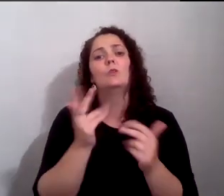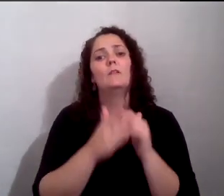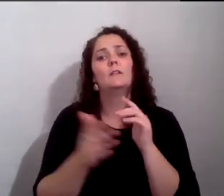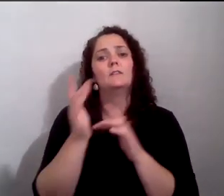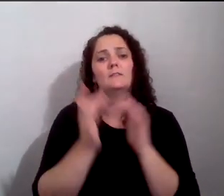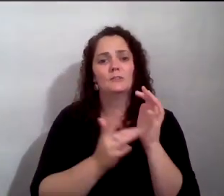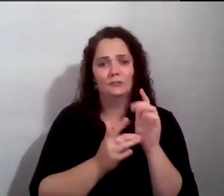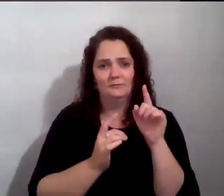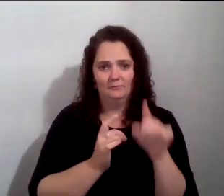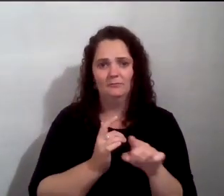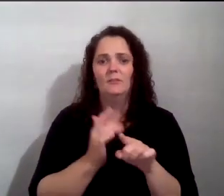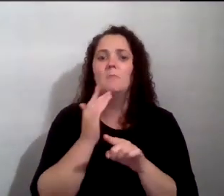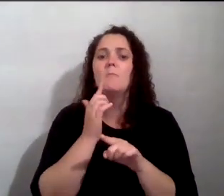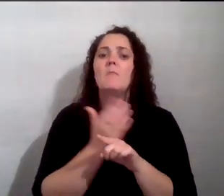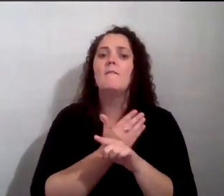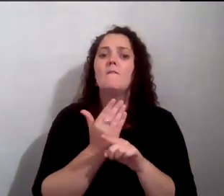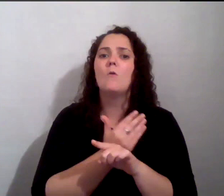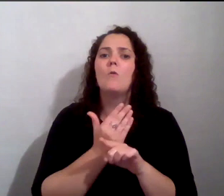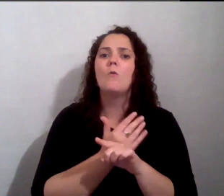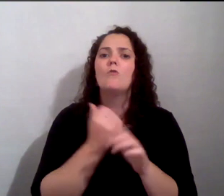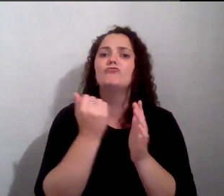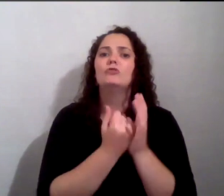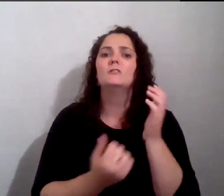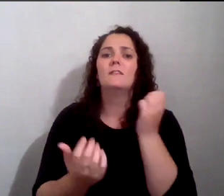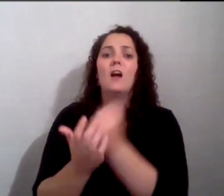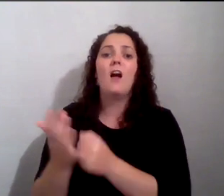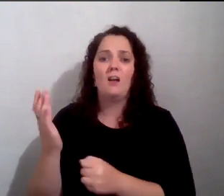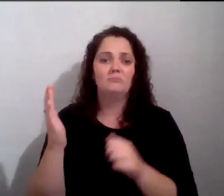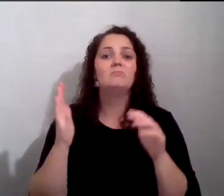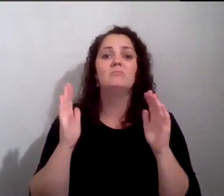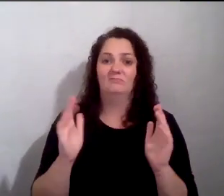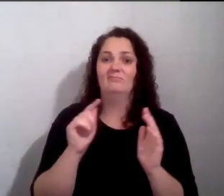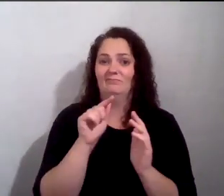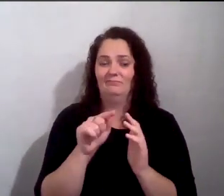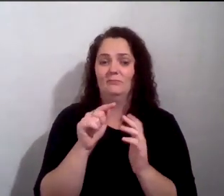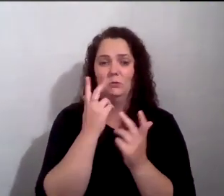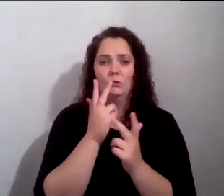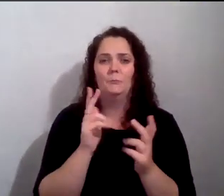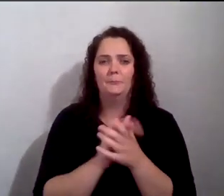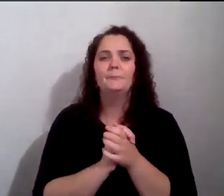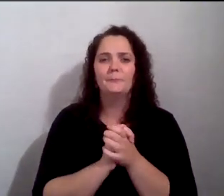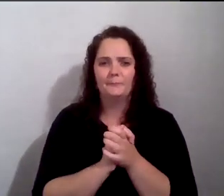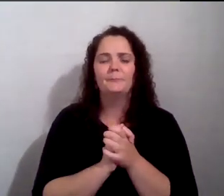and it also evokes that great European tradition of religious painting.